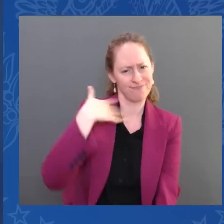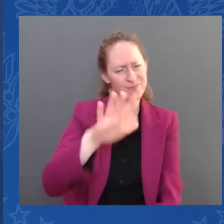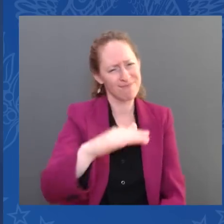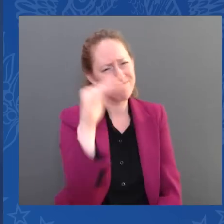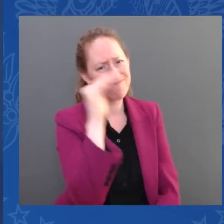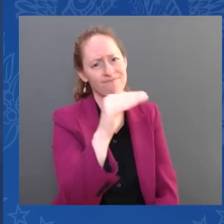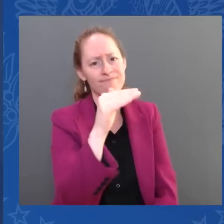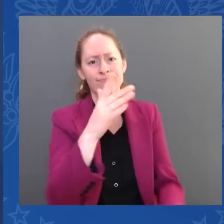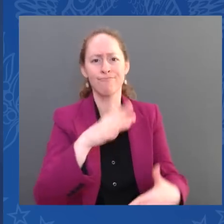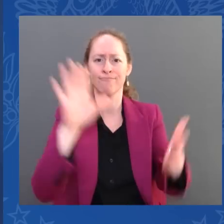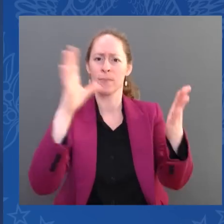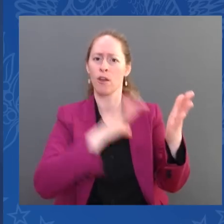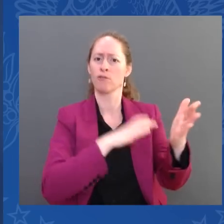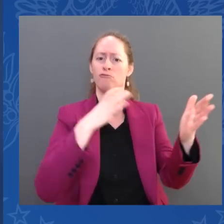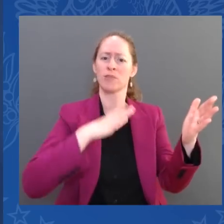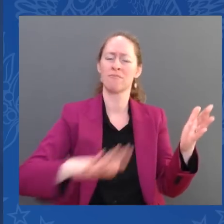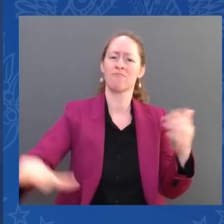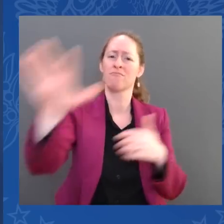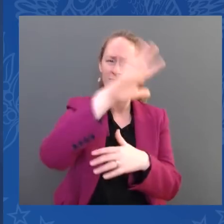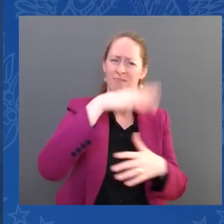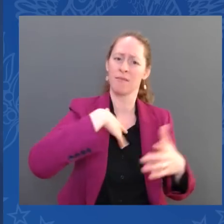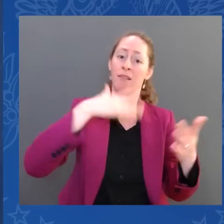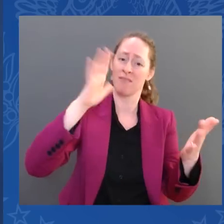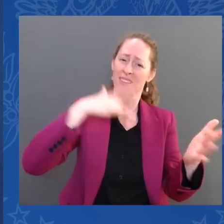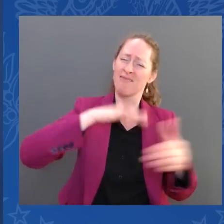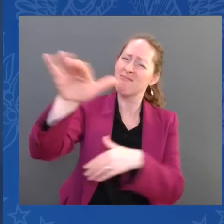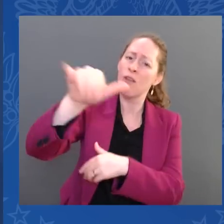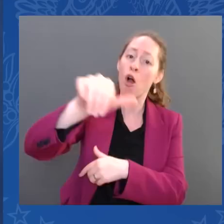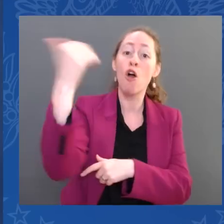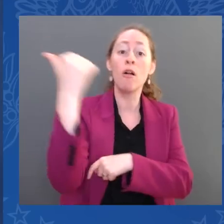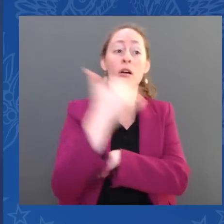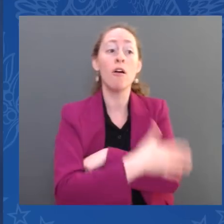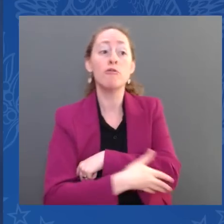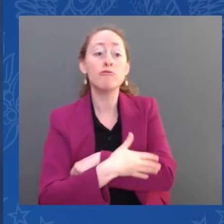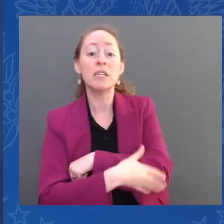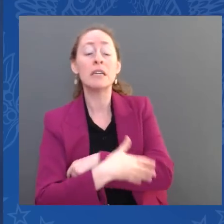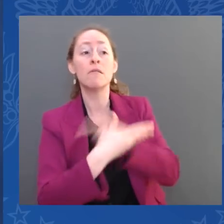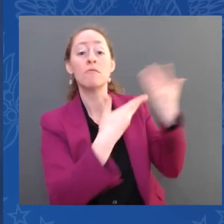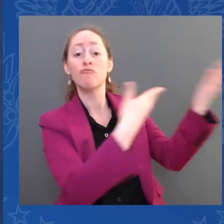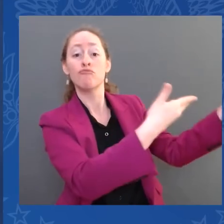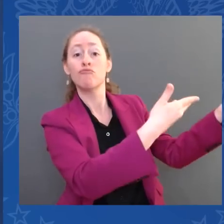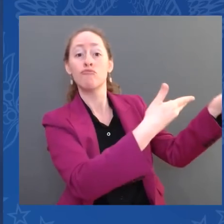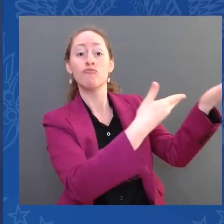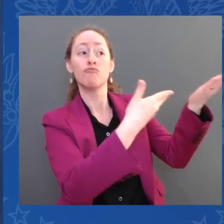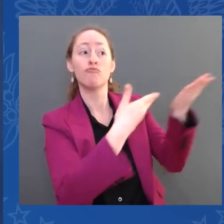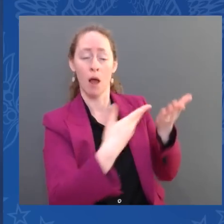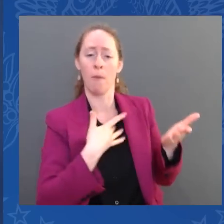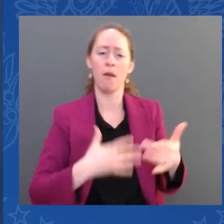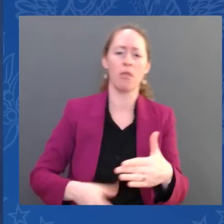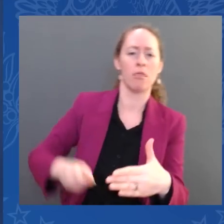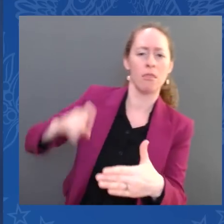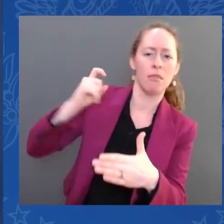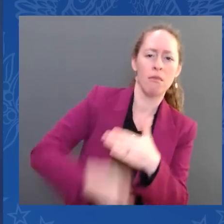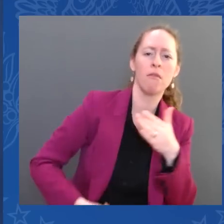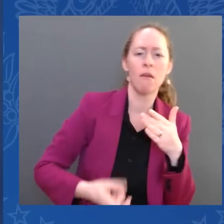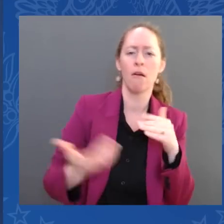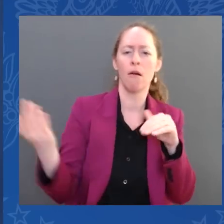as much as 1,000 percent. One thousand percent. And that obviously raises the cost of the goods